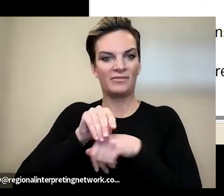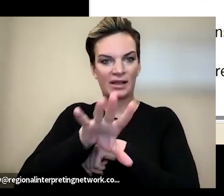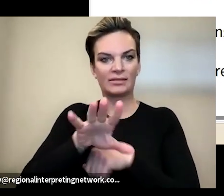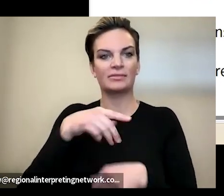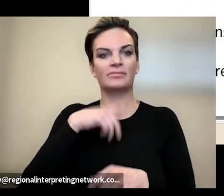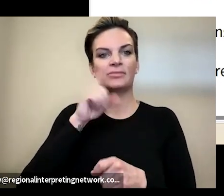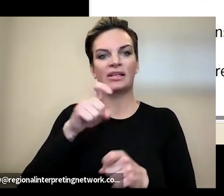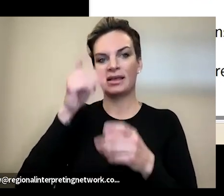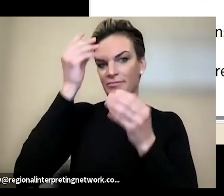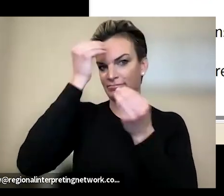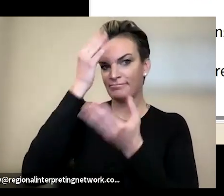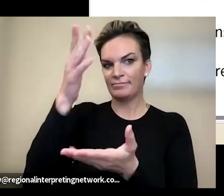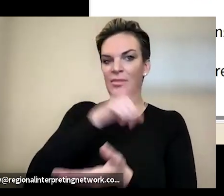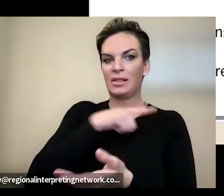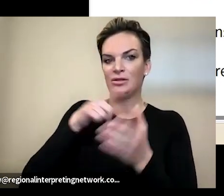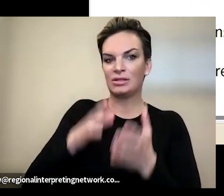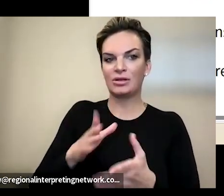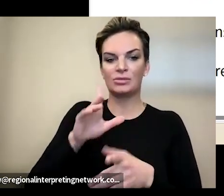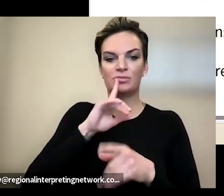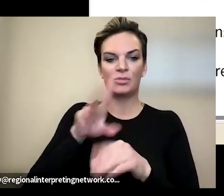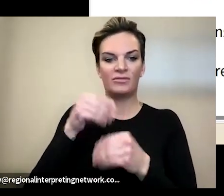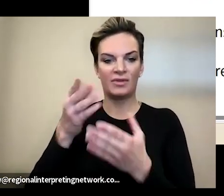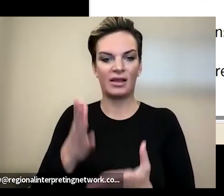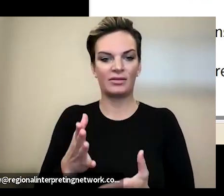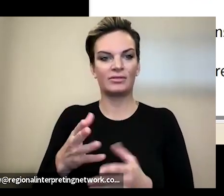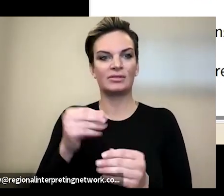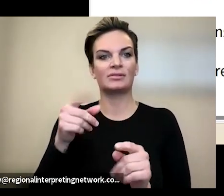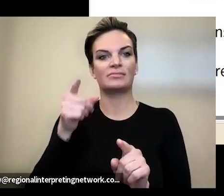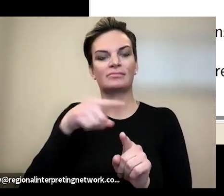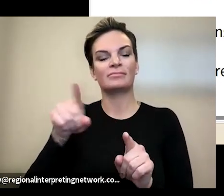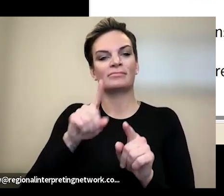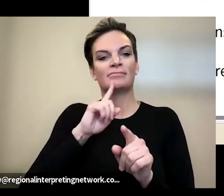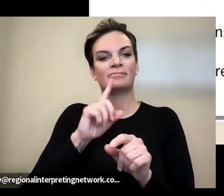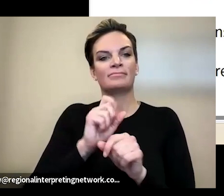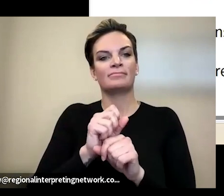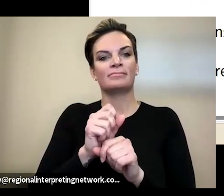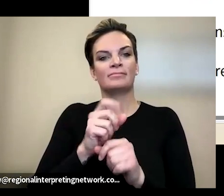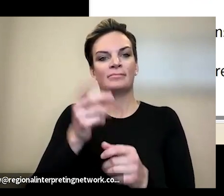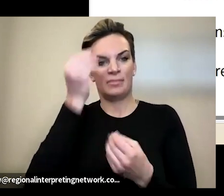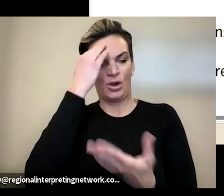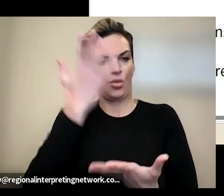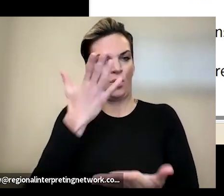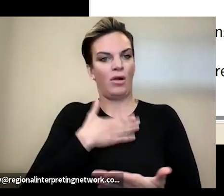and what we need and then the other part of what we can do is that we can recognize that